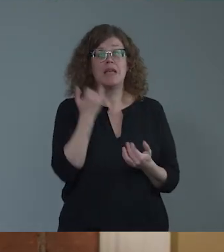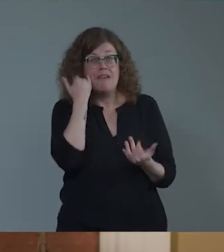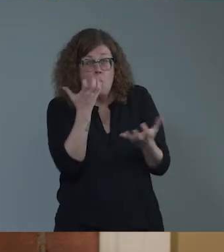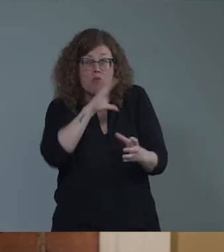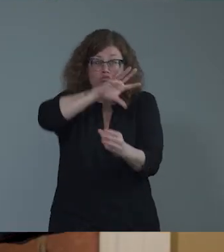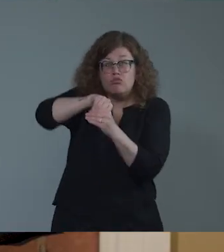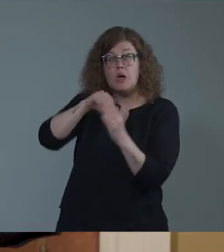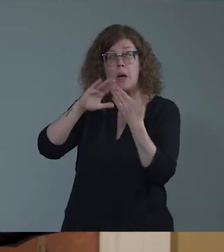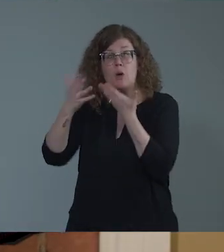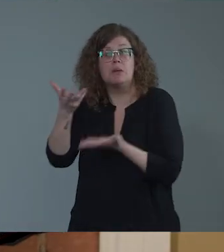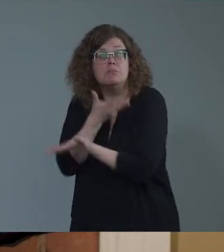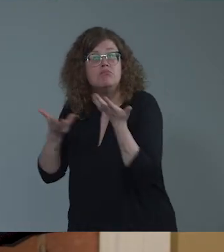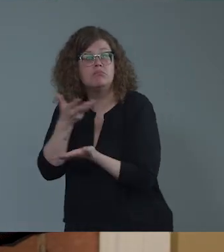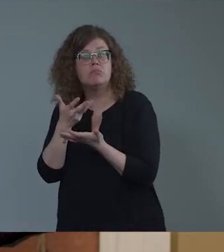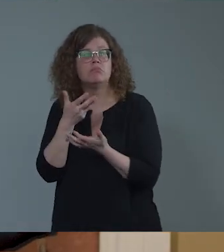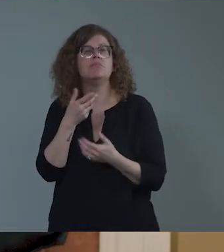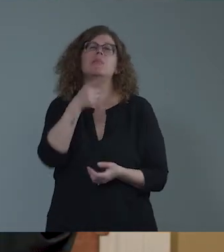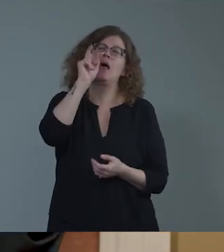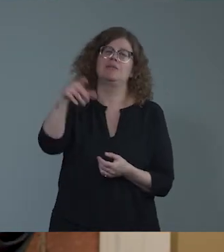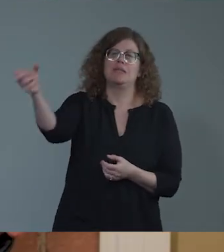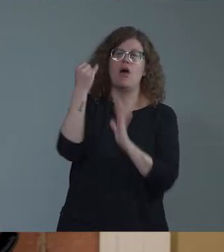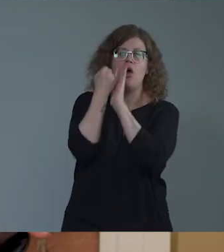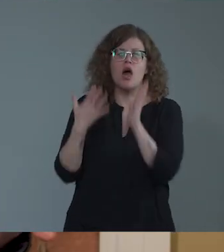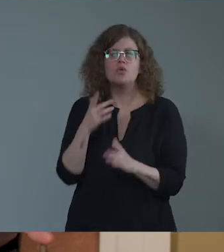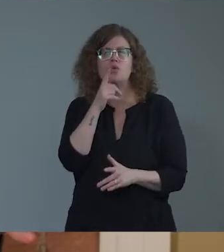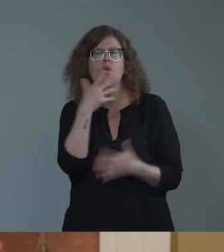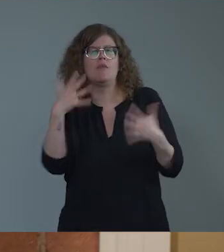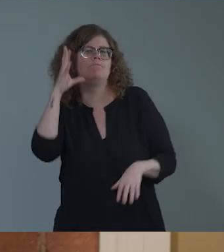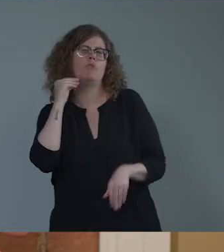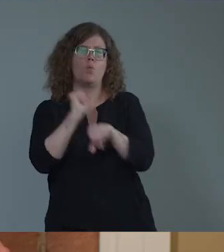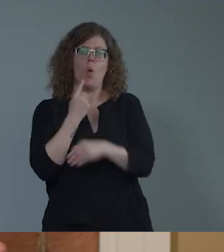who has been alone in the studio for a really long time and doesn't know how to effectively engage